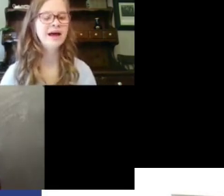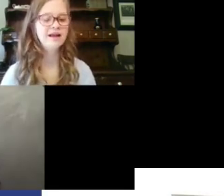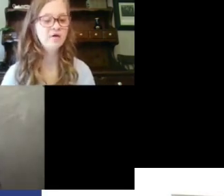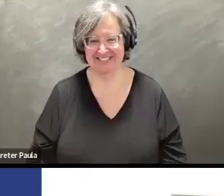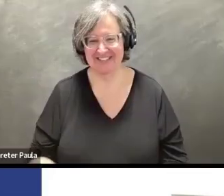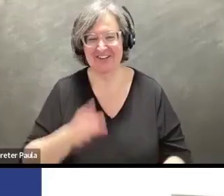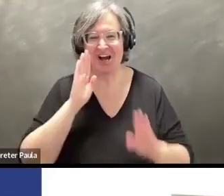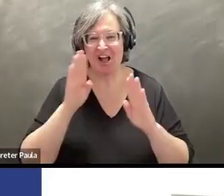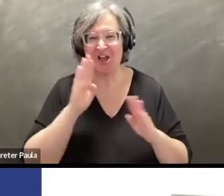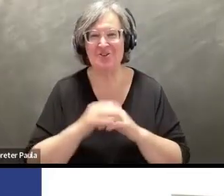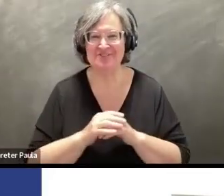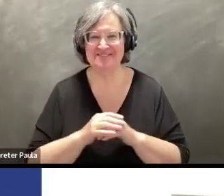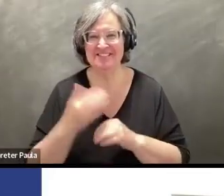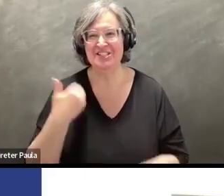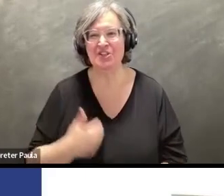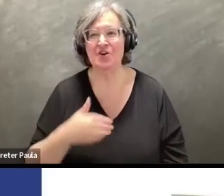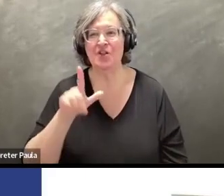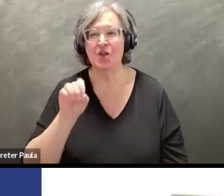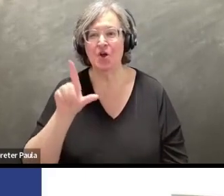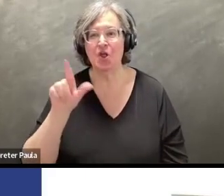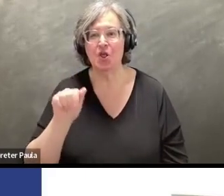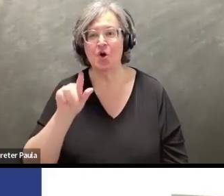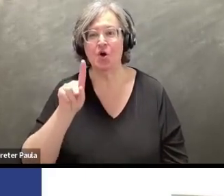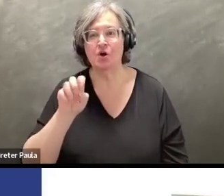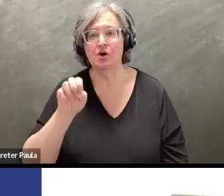Lola Kernell: Hello. My name is Lola Cornell, a peacemaker and